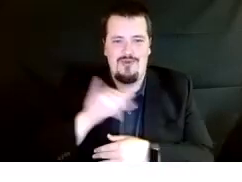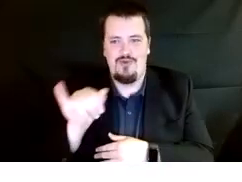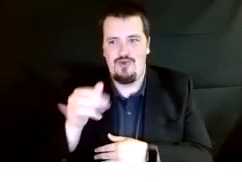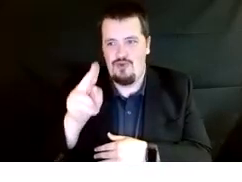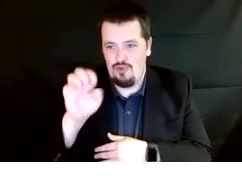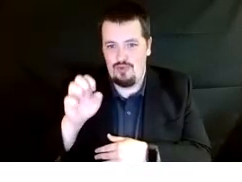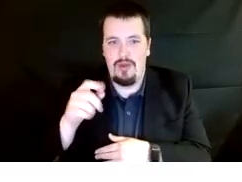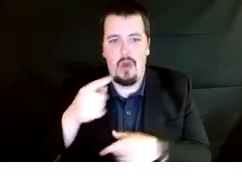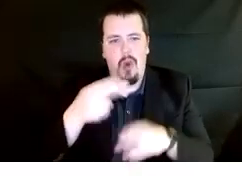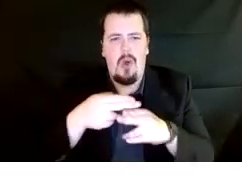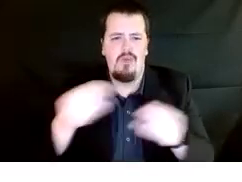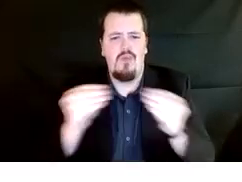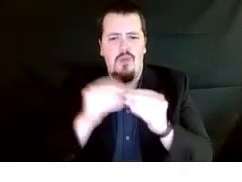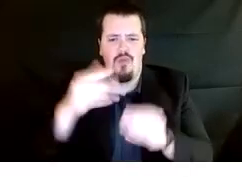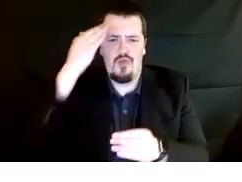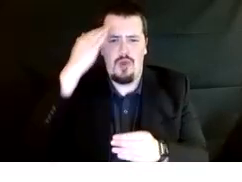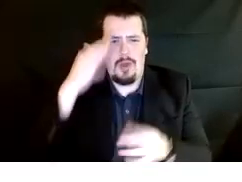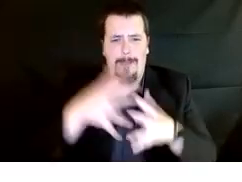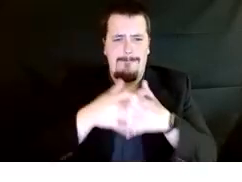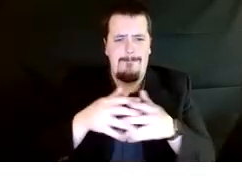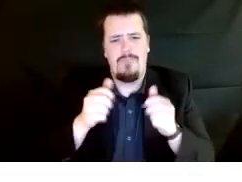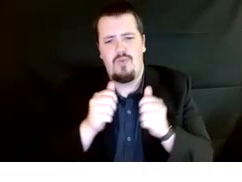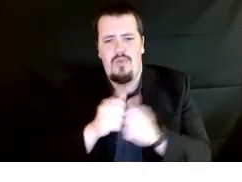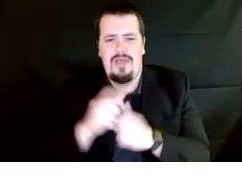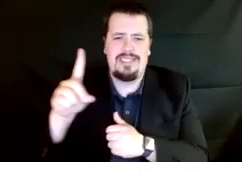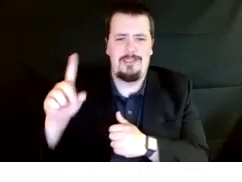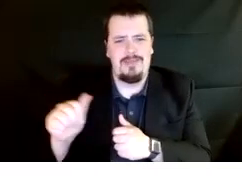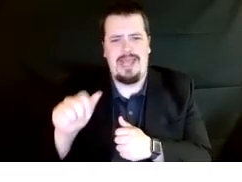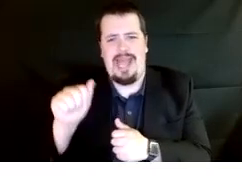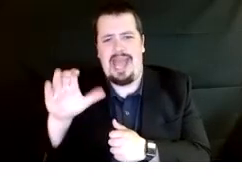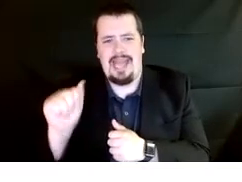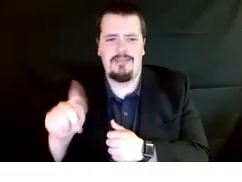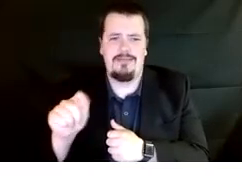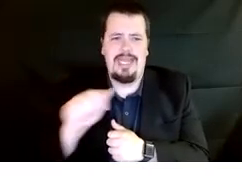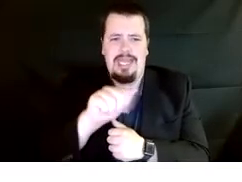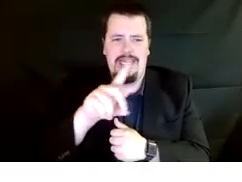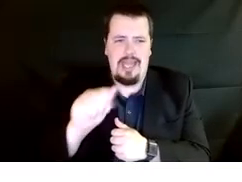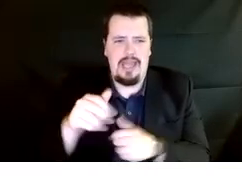You Know: the Americans with Disabilities Act ADA Access to Health Care in the Current Pandemic